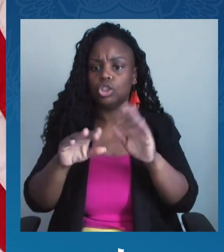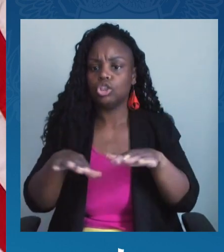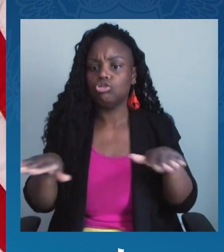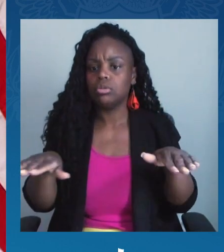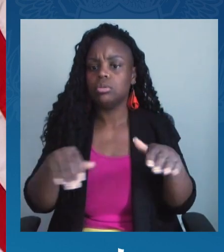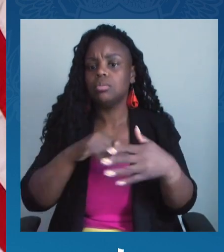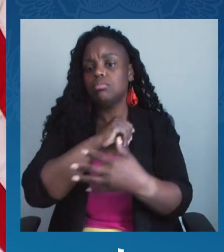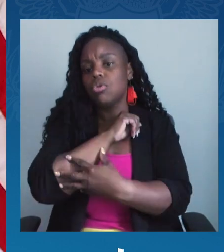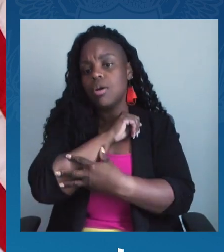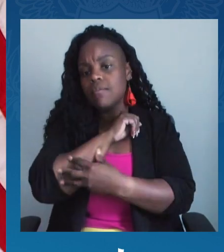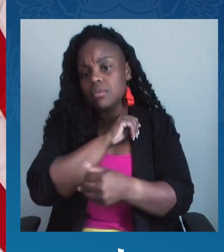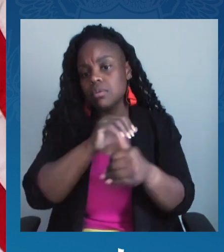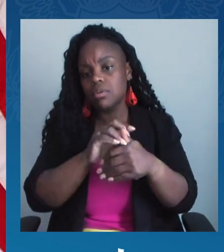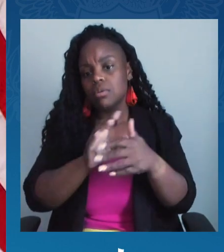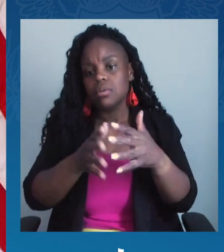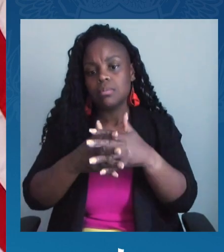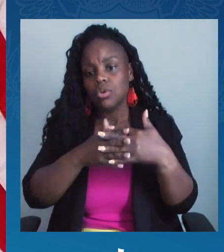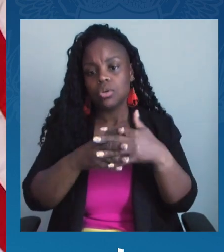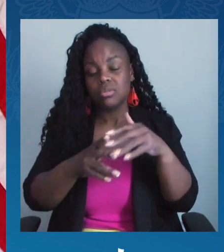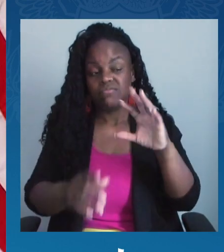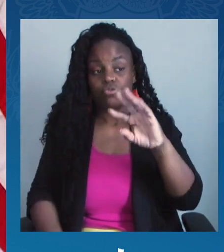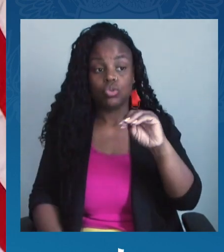including child poverty among black children in America.